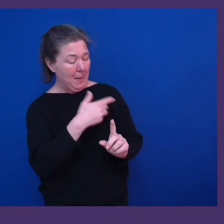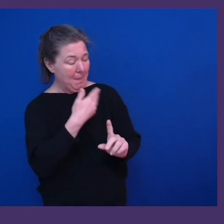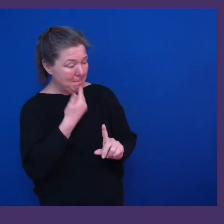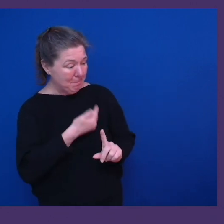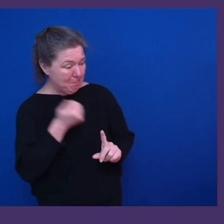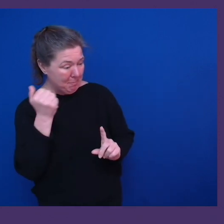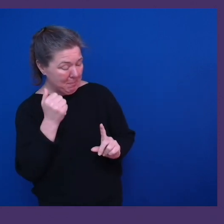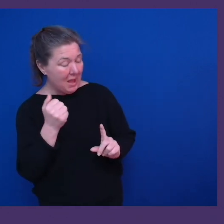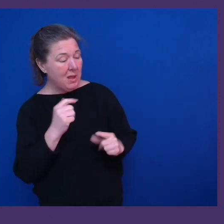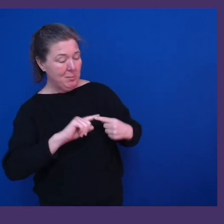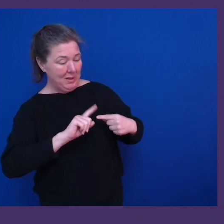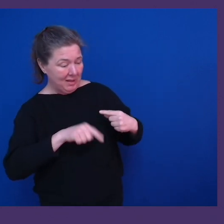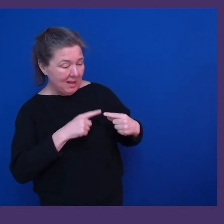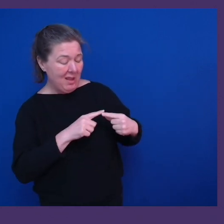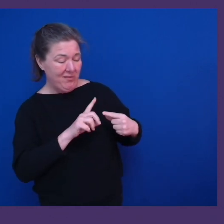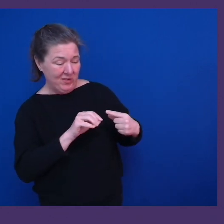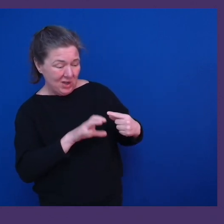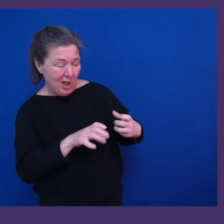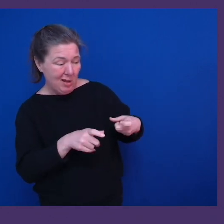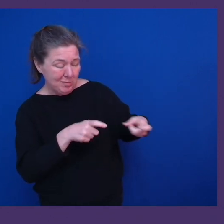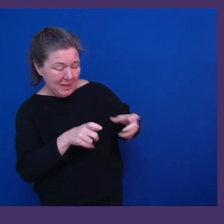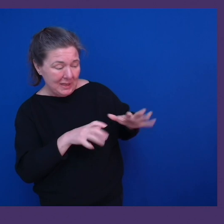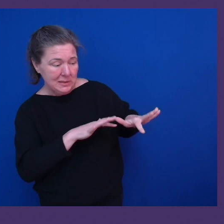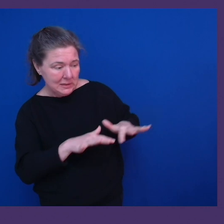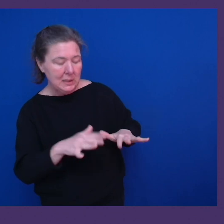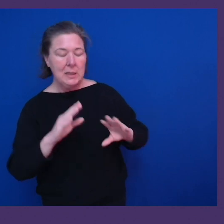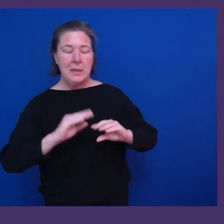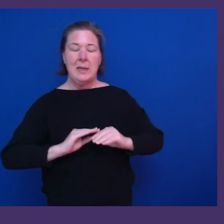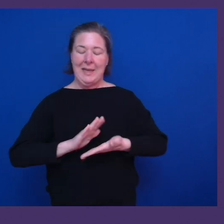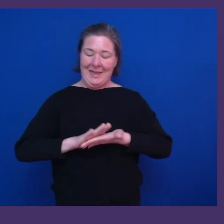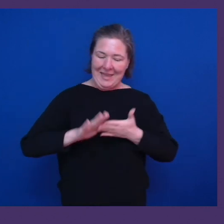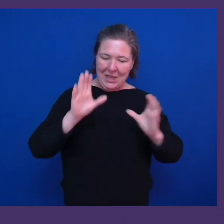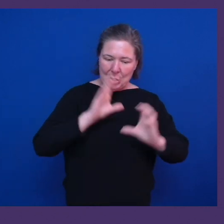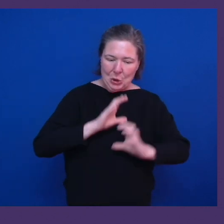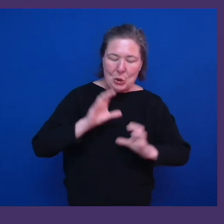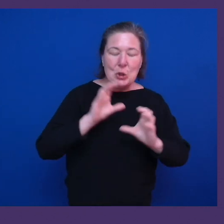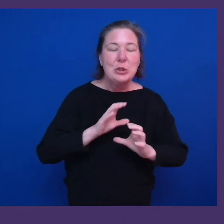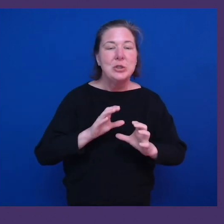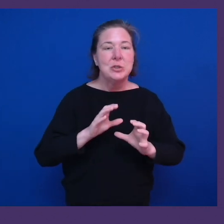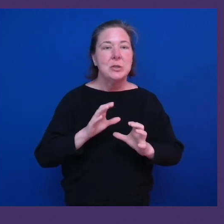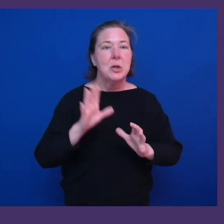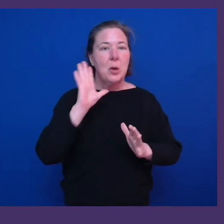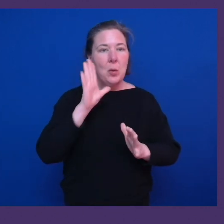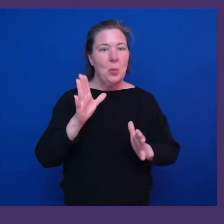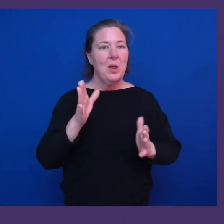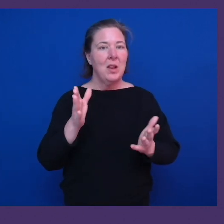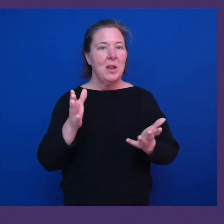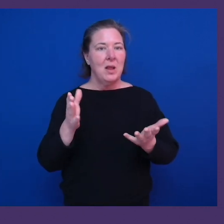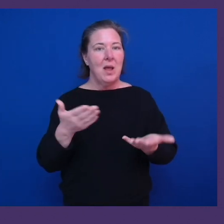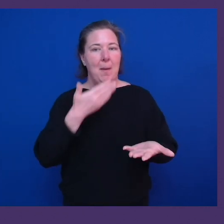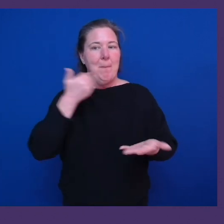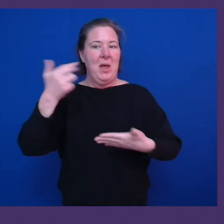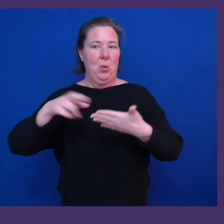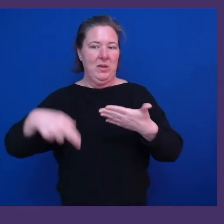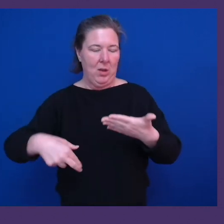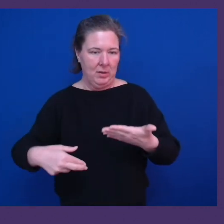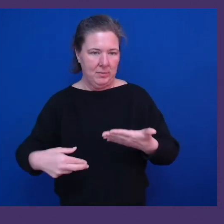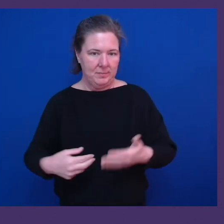having a cleaner search index, you're going to end up with better results. Enriching knowledge with metadata really helped